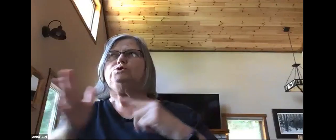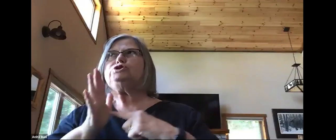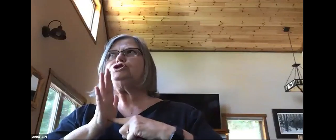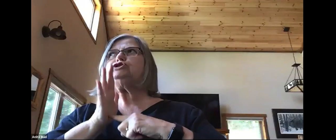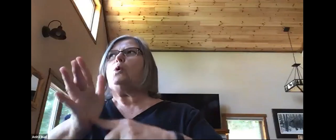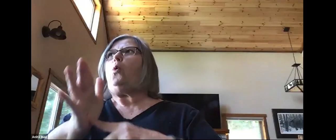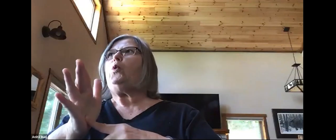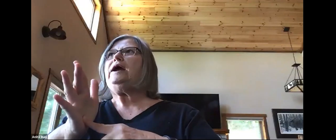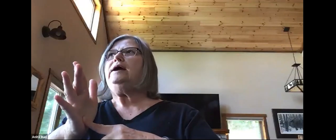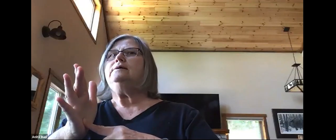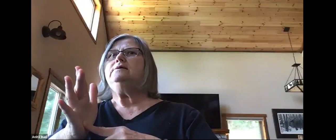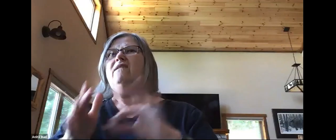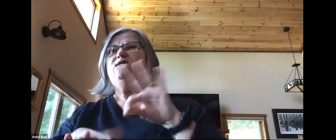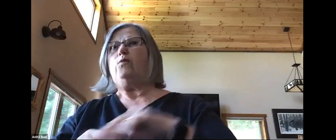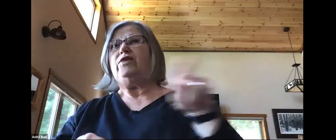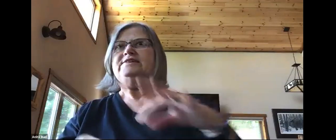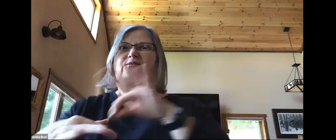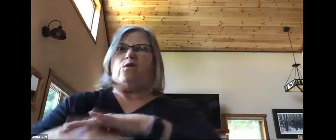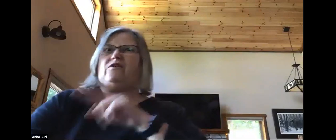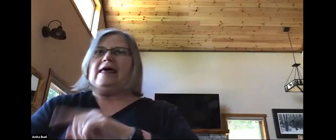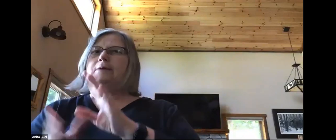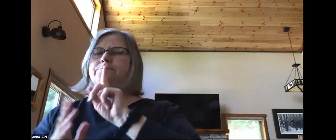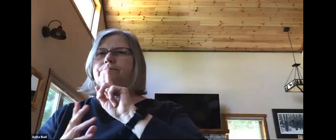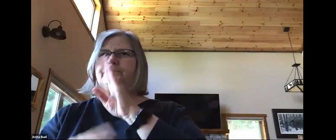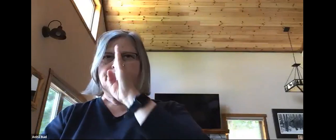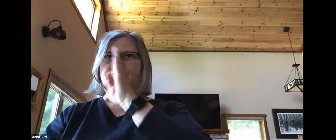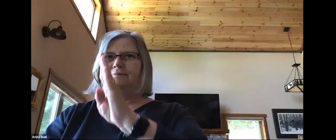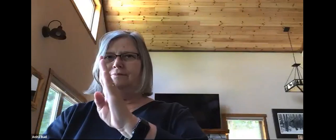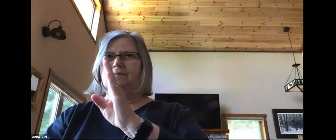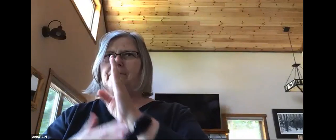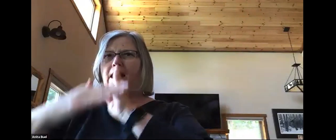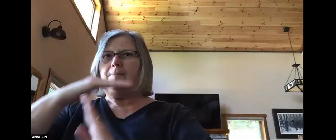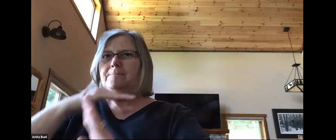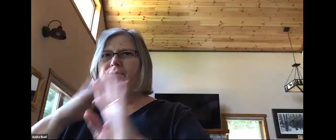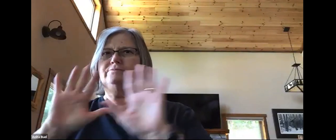people without showing voter bias.